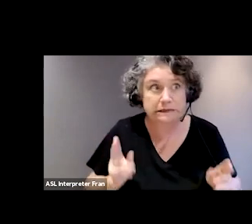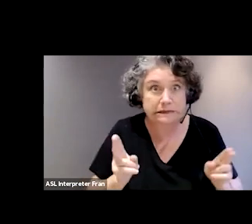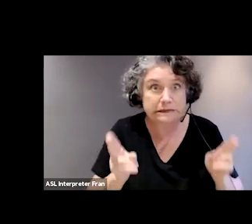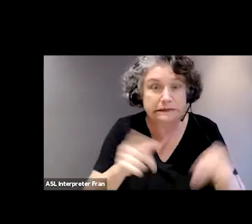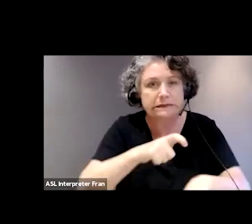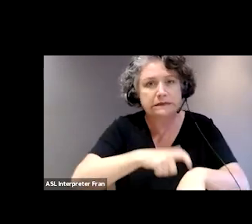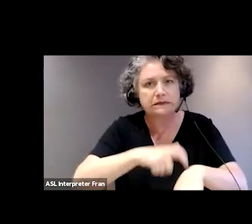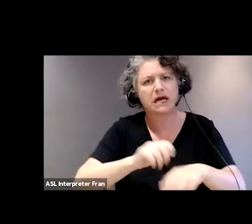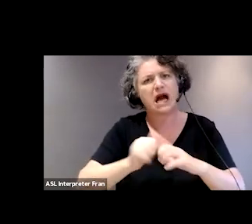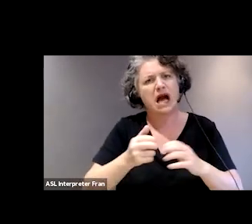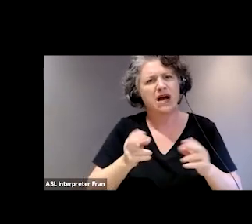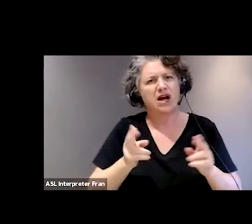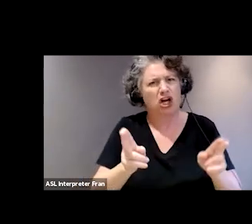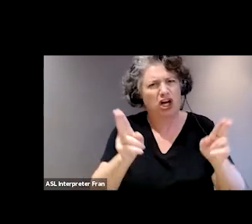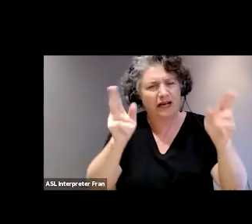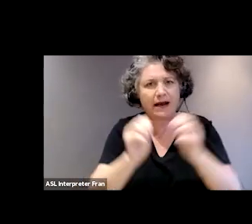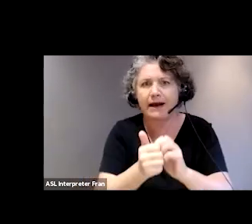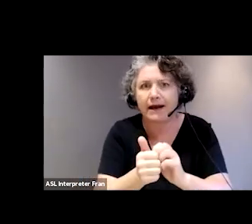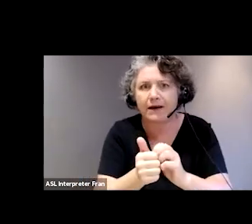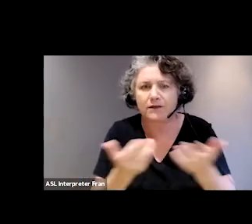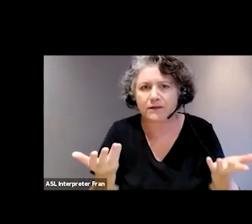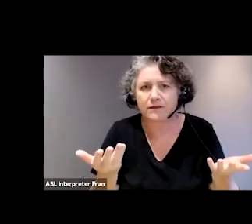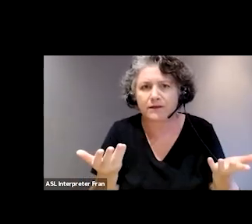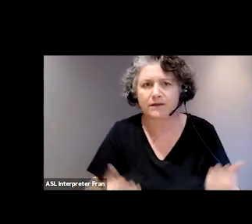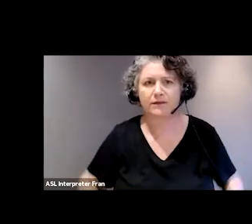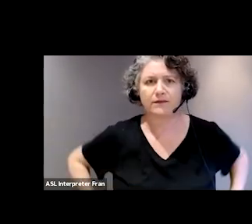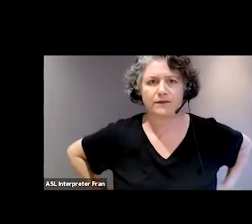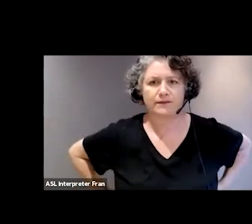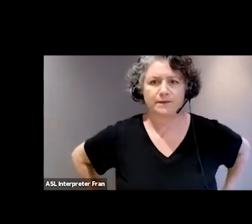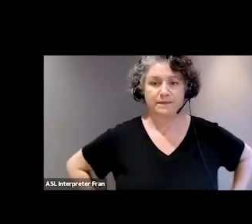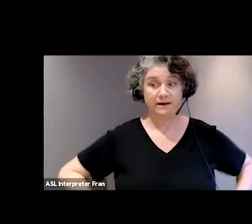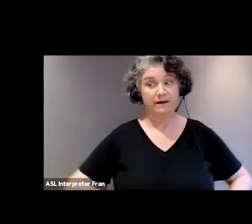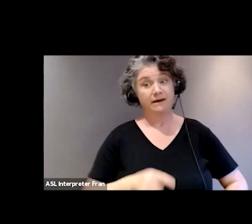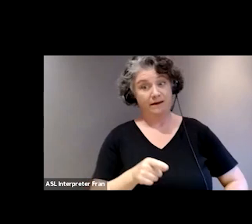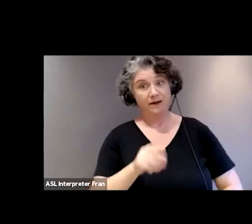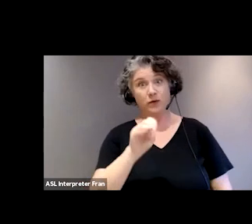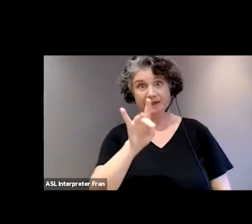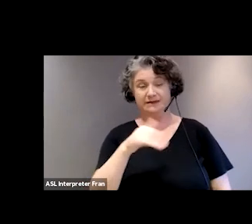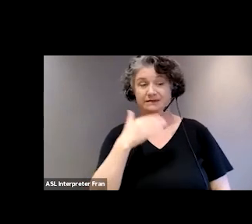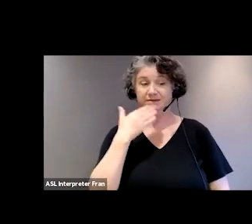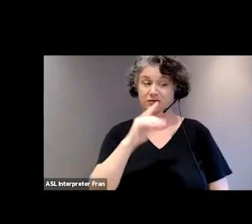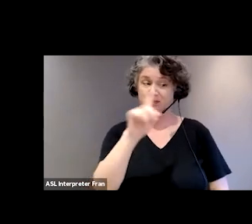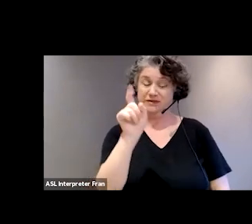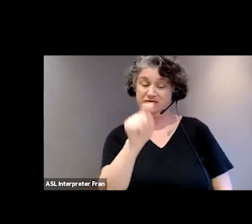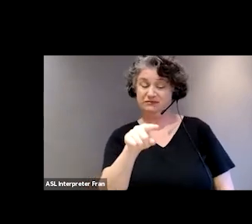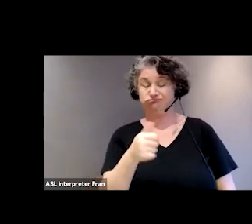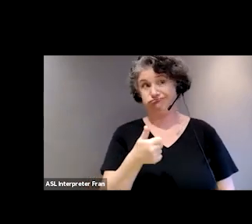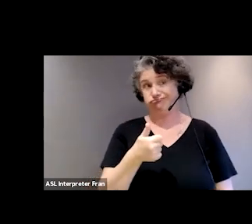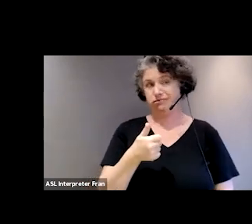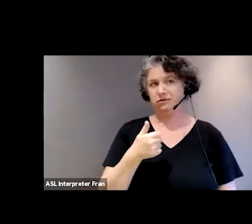doses, but the new practice is to not give them the dose until it is registered with the system, in my understanding. Then these